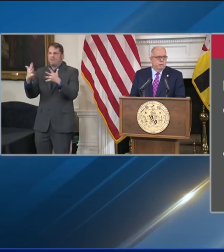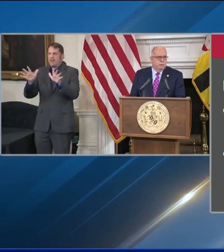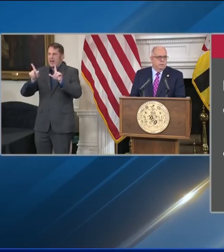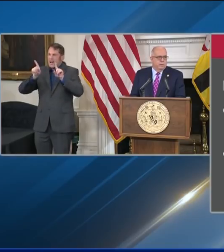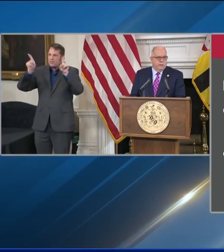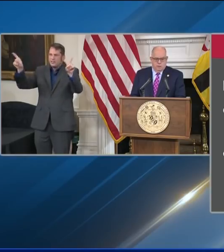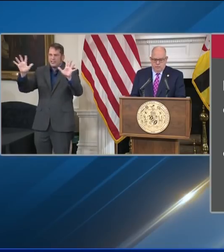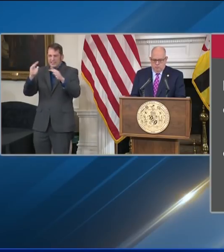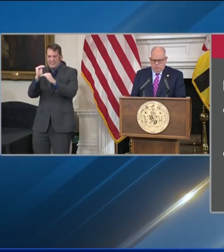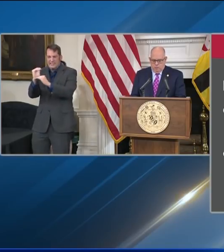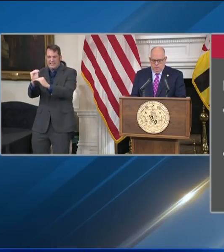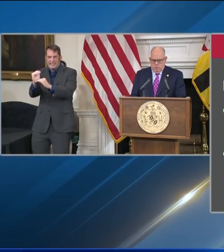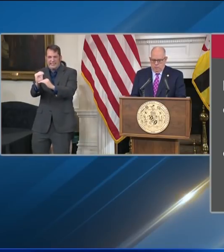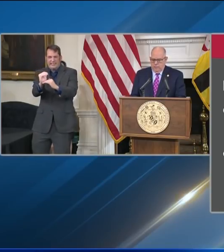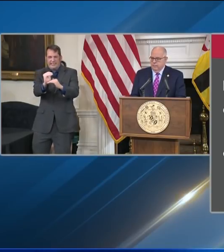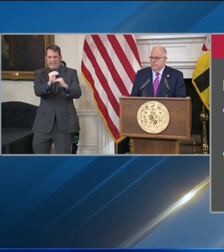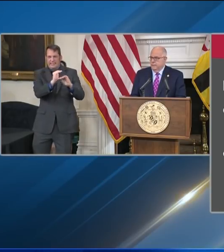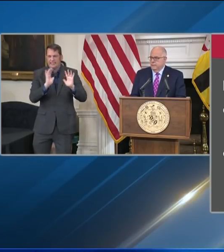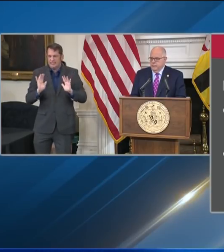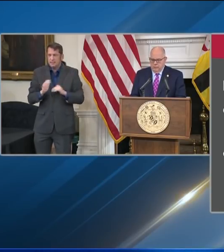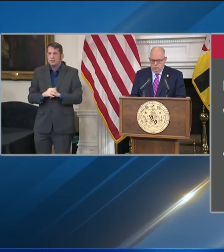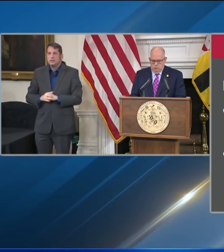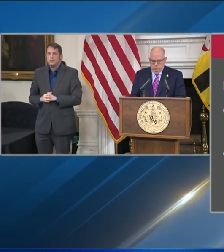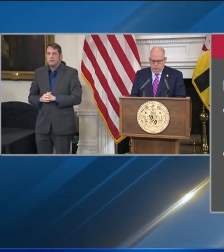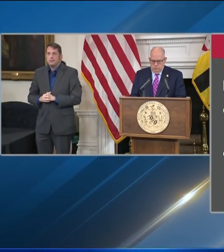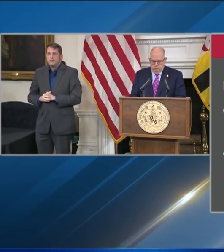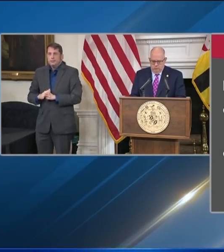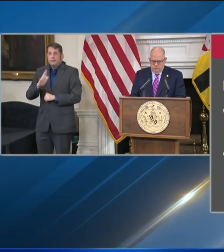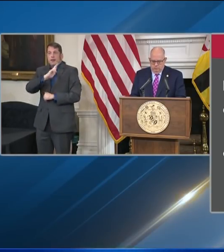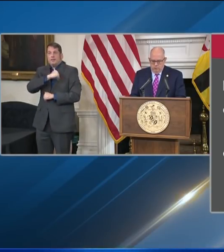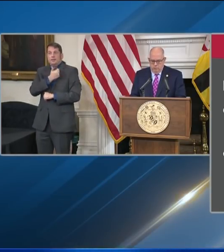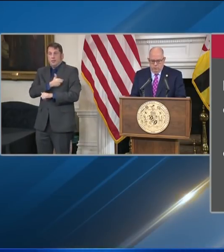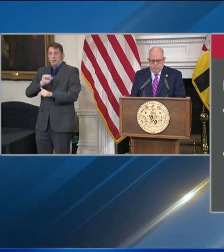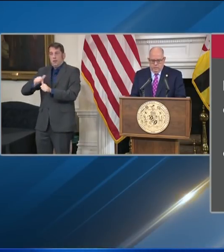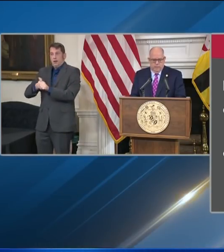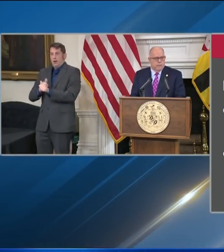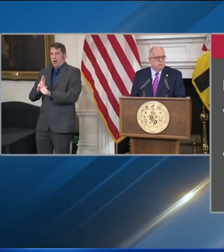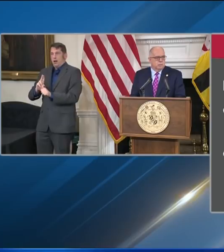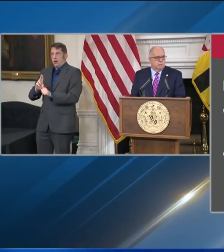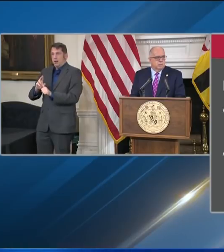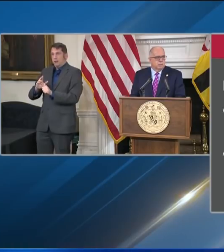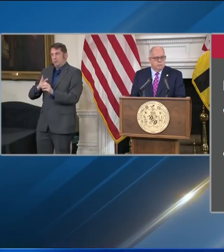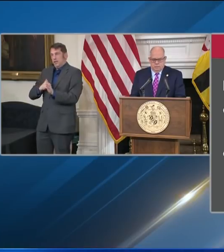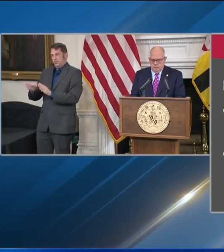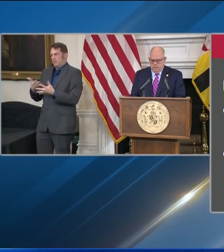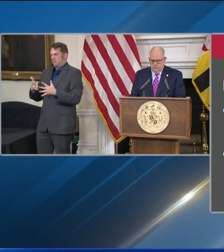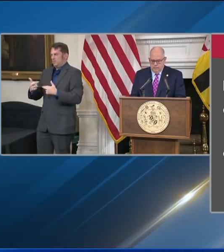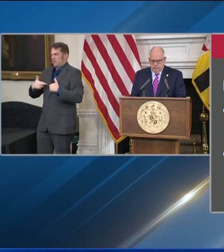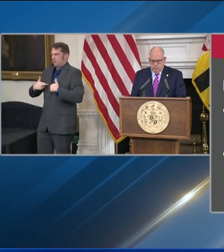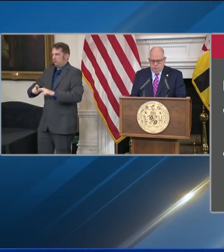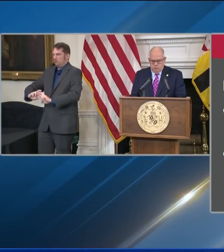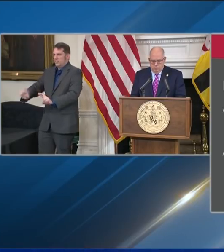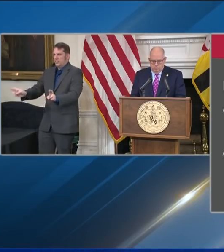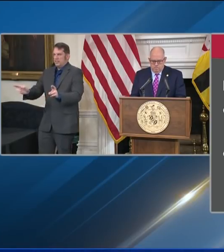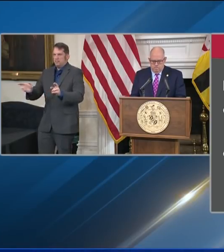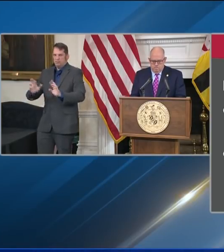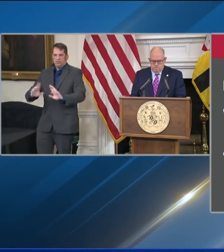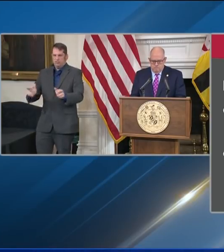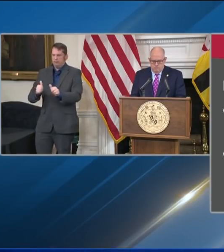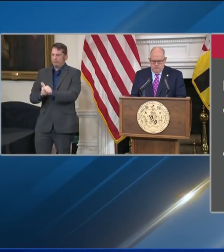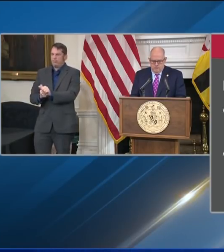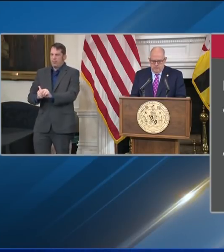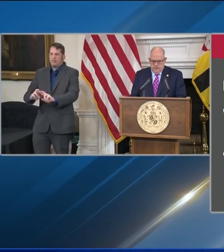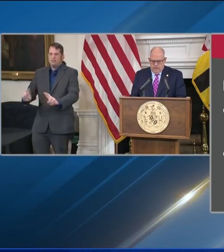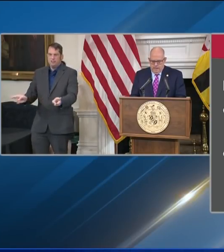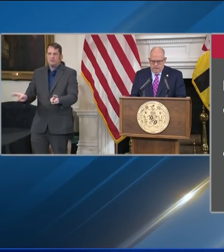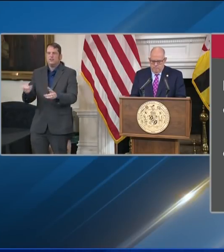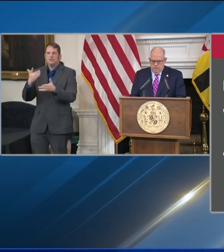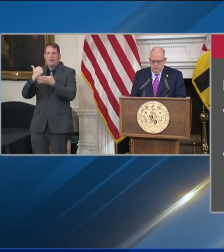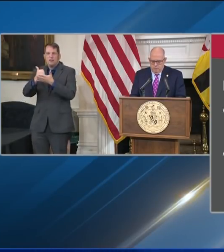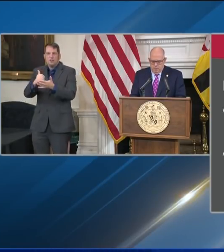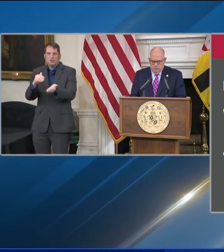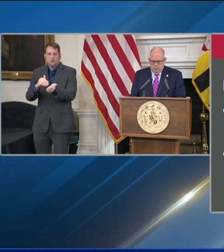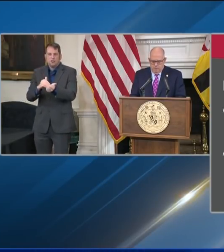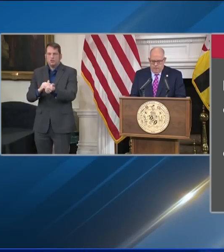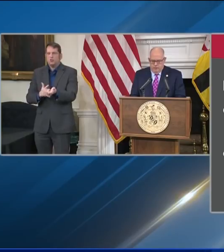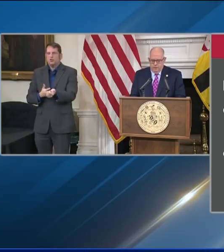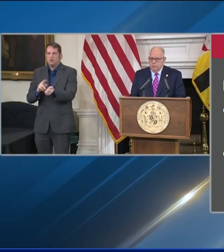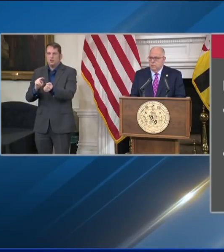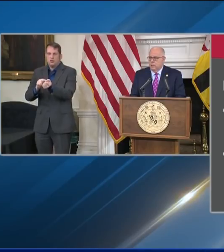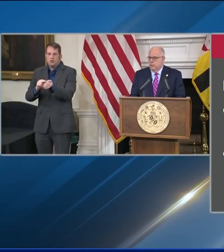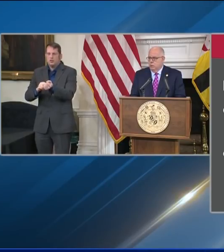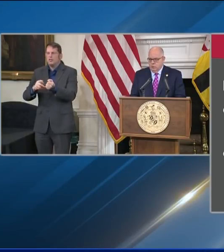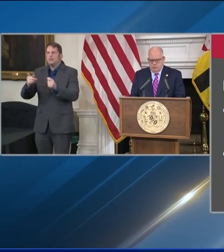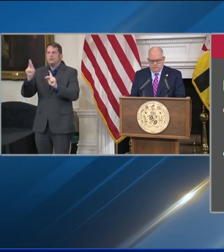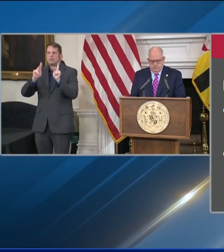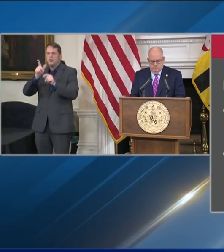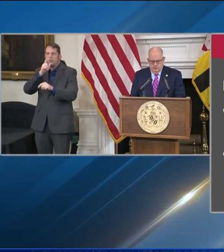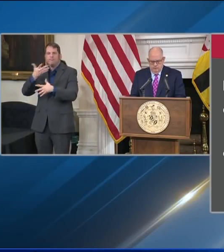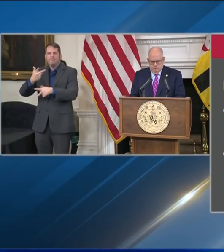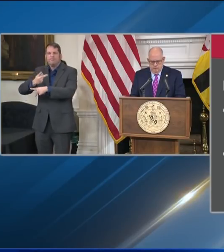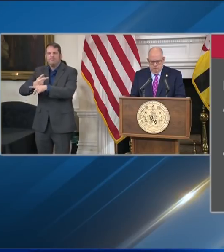TO RESTRICT VISITATI AND WE HAVE ALSO ACTIVATED THE NEXT LEVEL OF OUR HOSPITAL SURGE PLAN IN ORDER TO FURTHER PROTECT DOCTORS AND NURSES AND HEALTHCARE WORKERS.